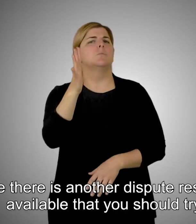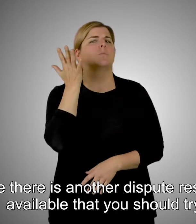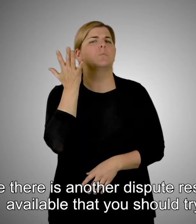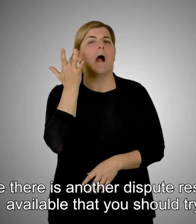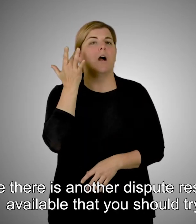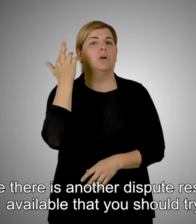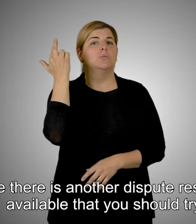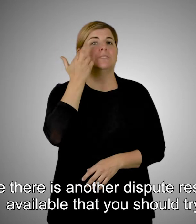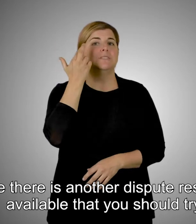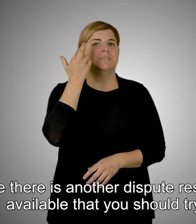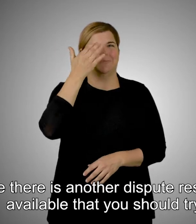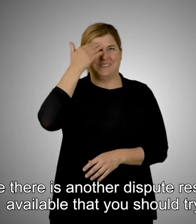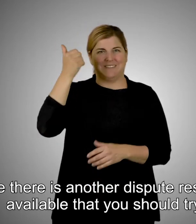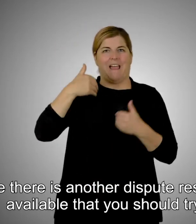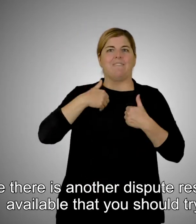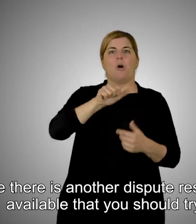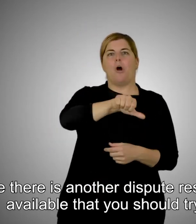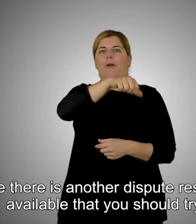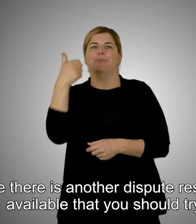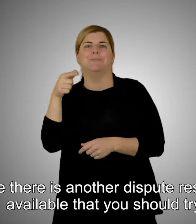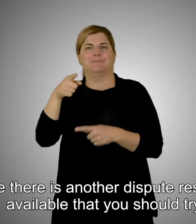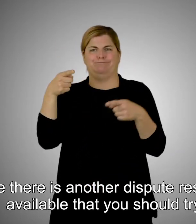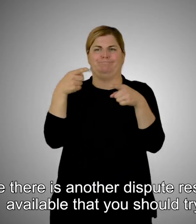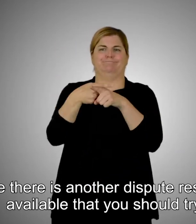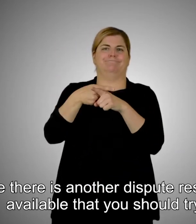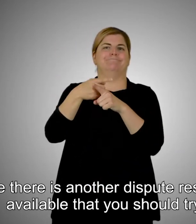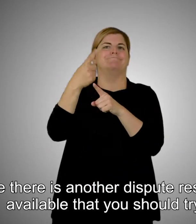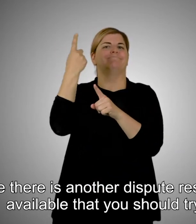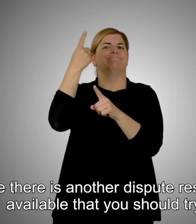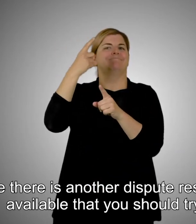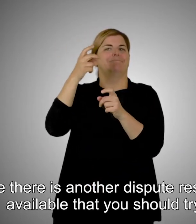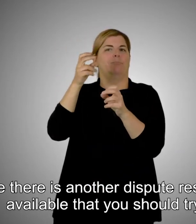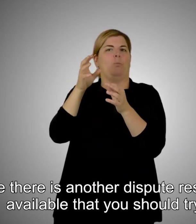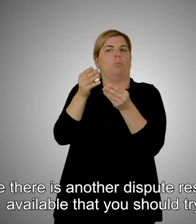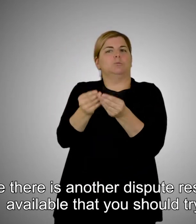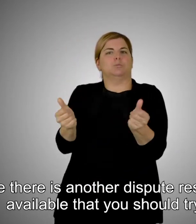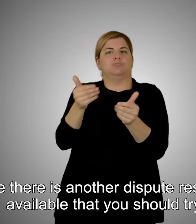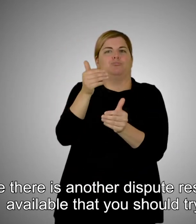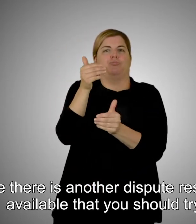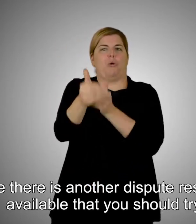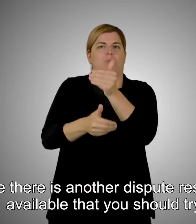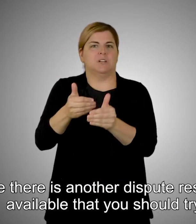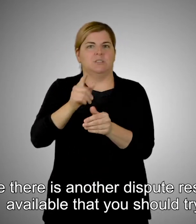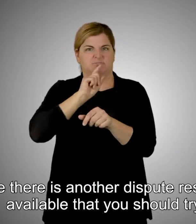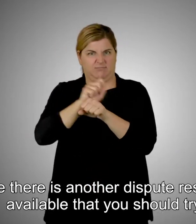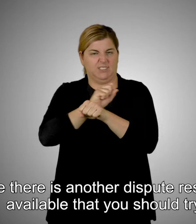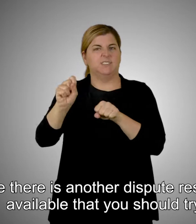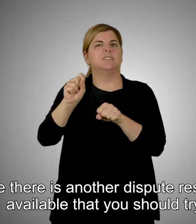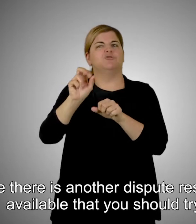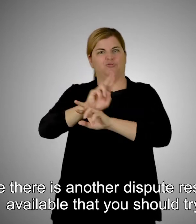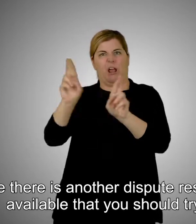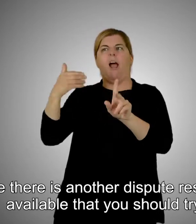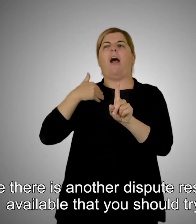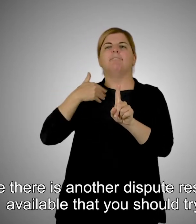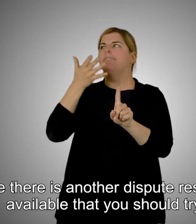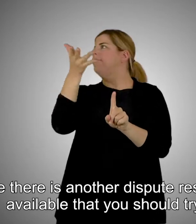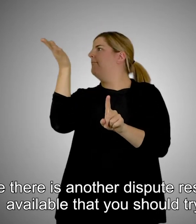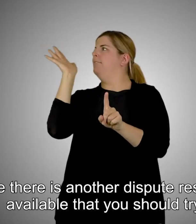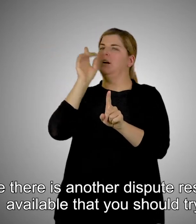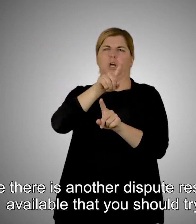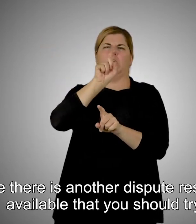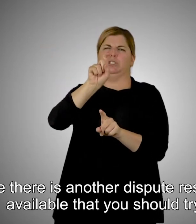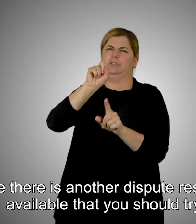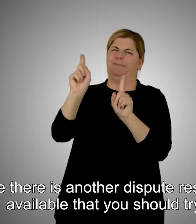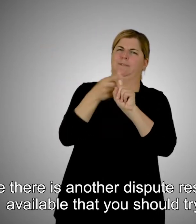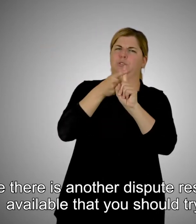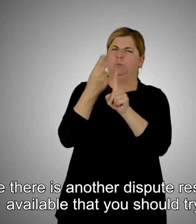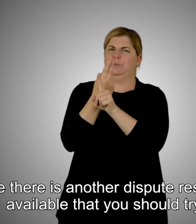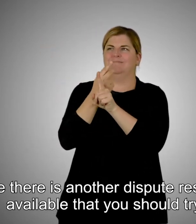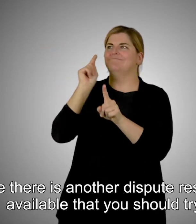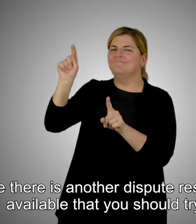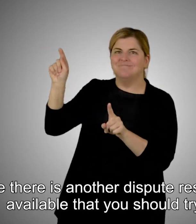(because there is another dispute resolution process available that you should try first).